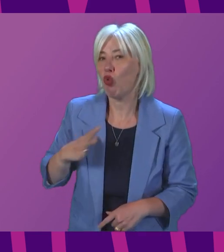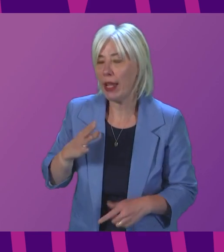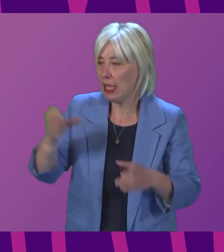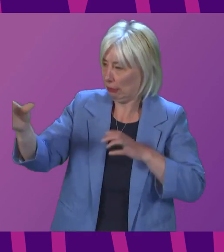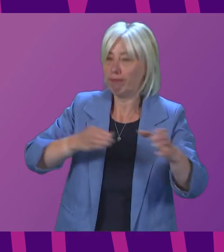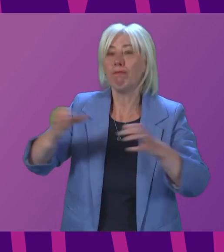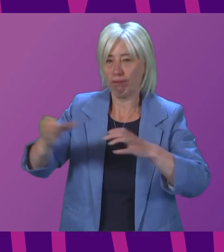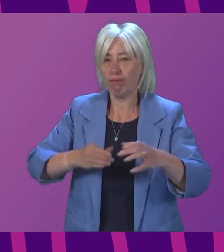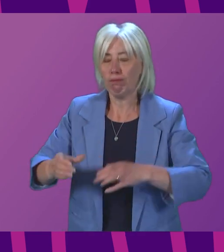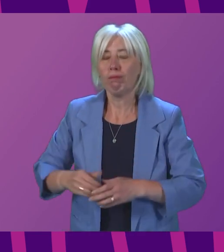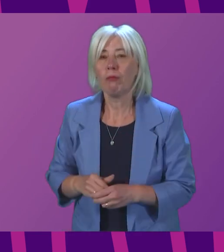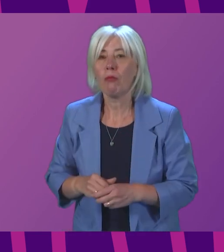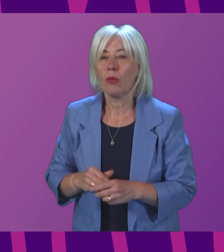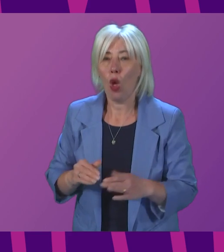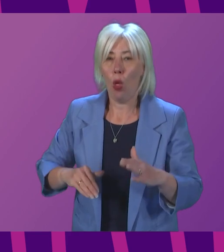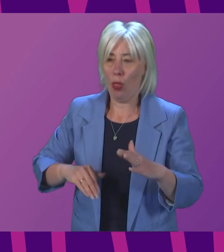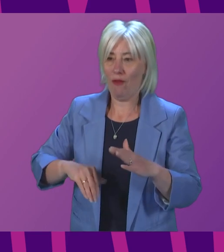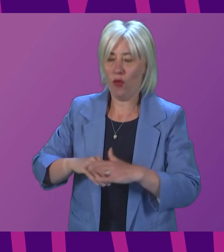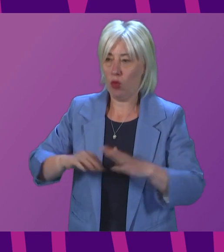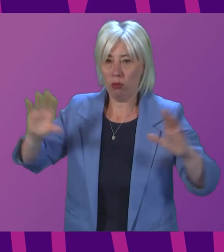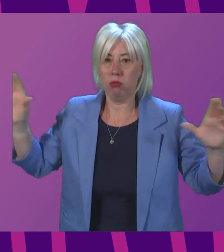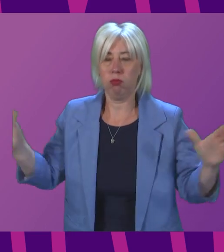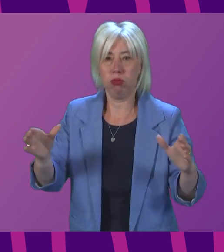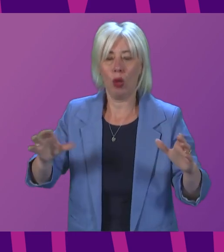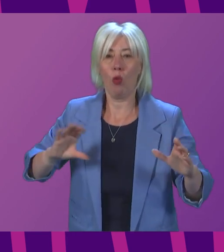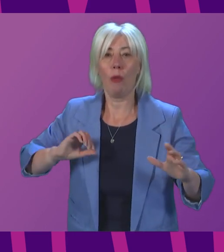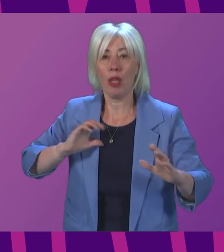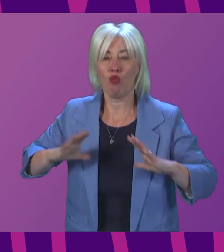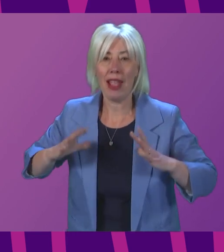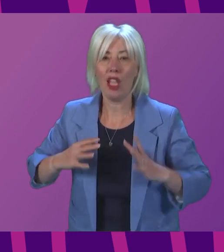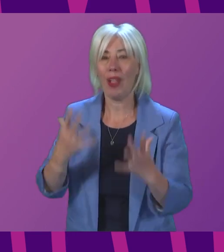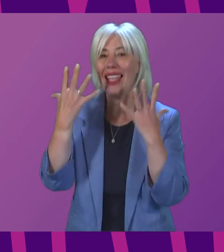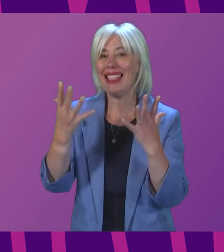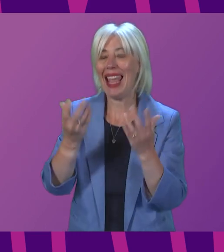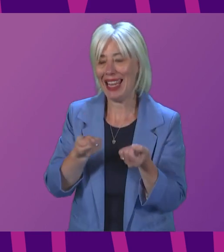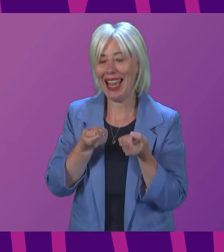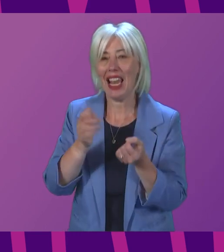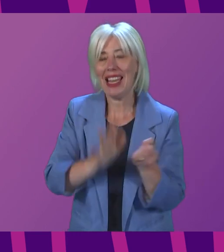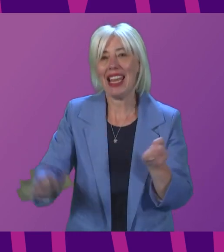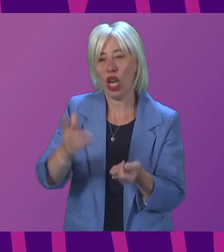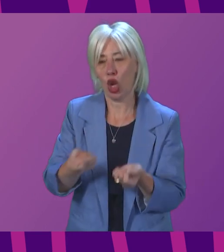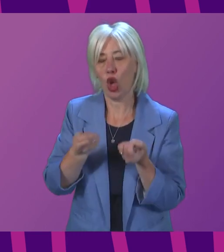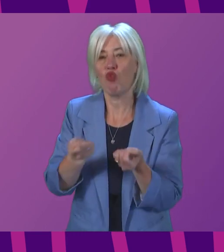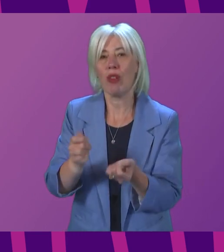recruited. The full complement will be in place once the network of 10 national treatment centres is fully operational.